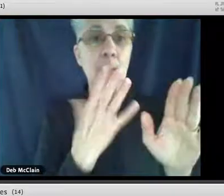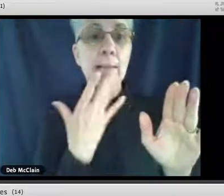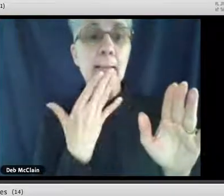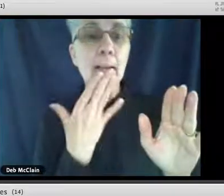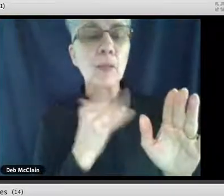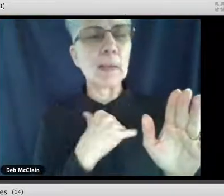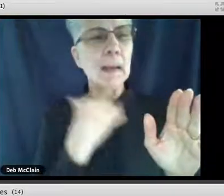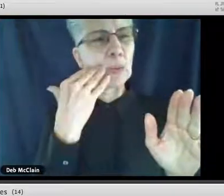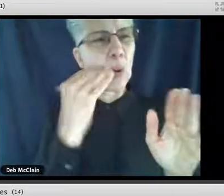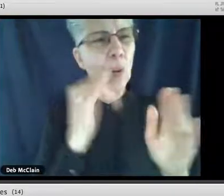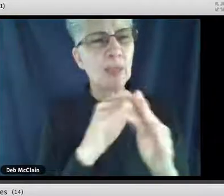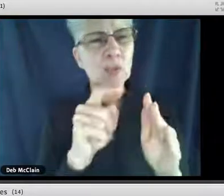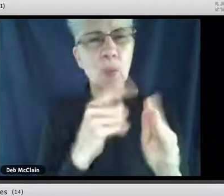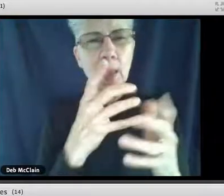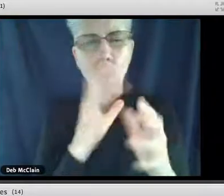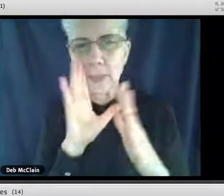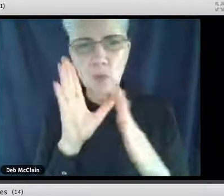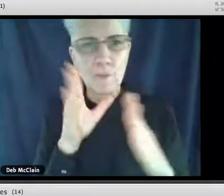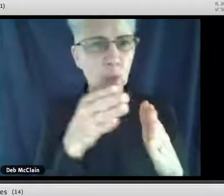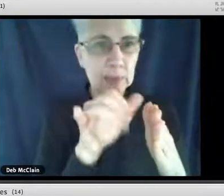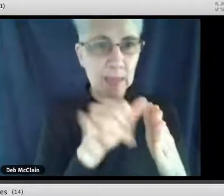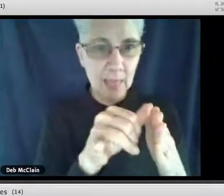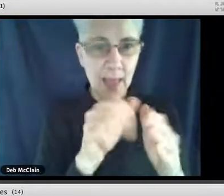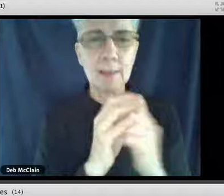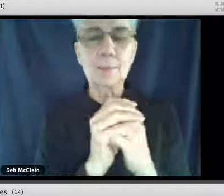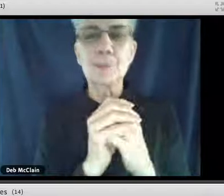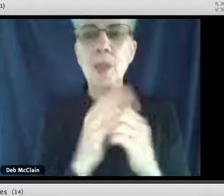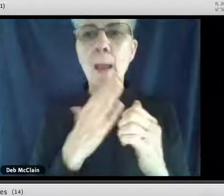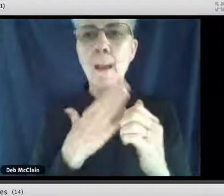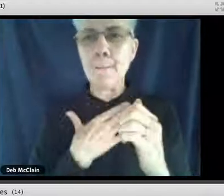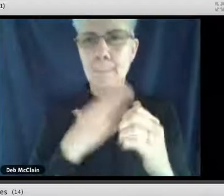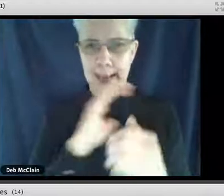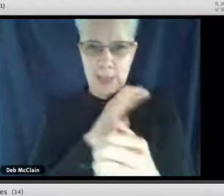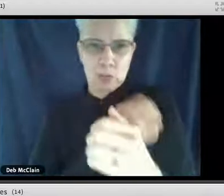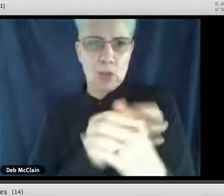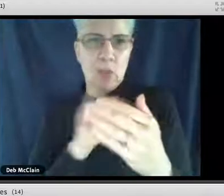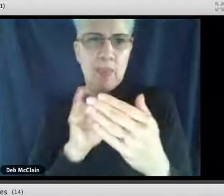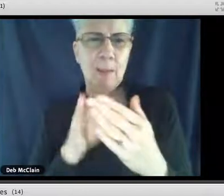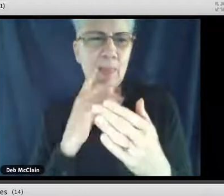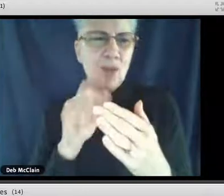that's where they want me to focus my energy on, but then there's all this other great stuff on this page,